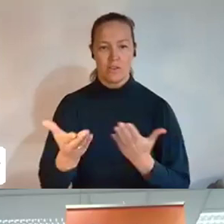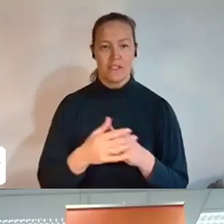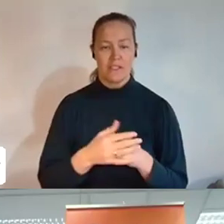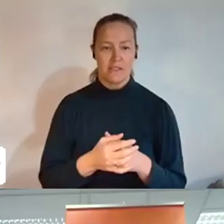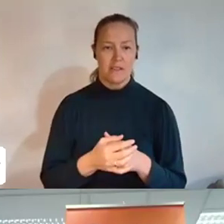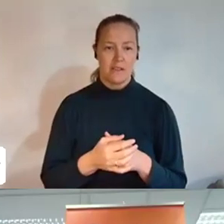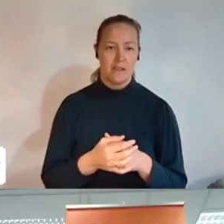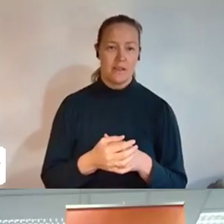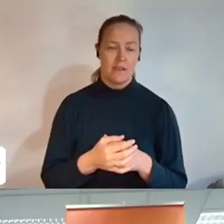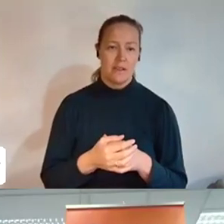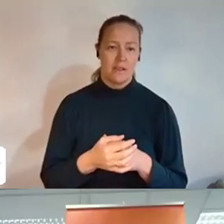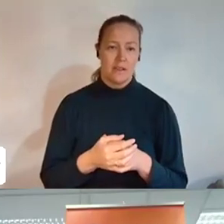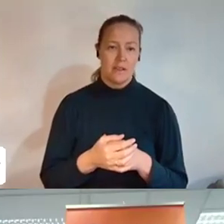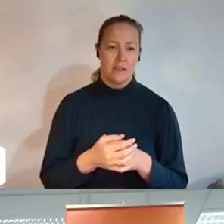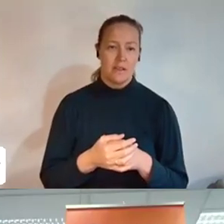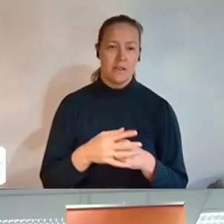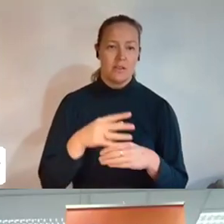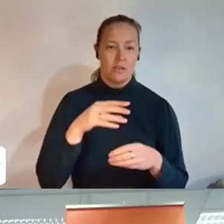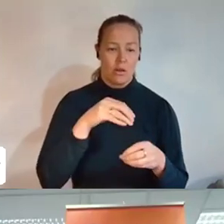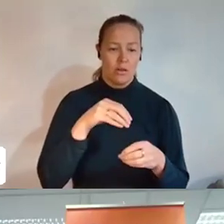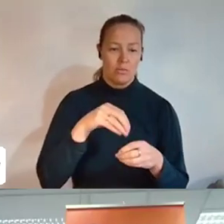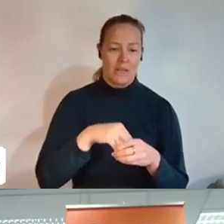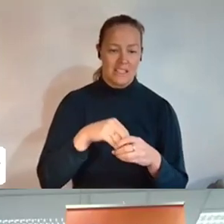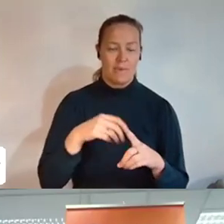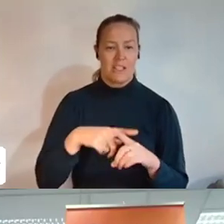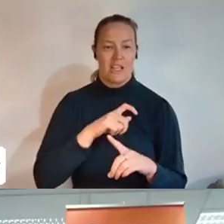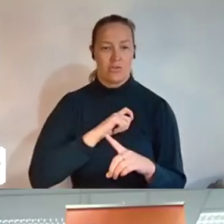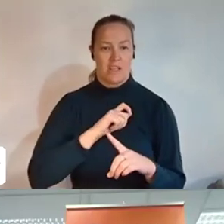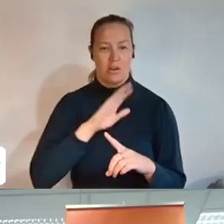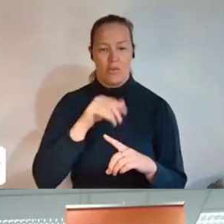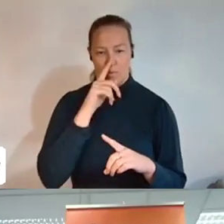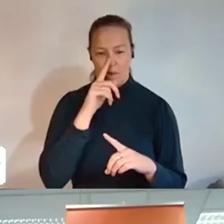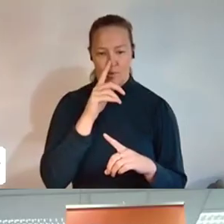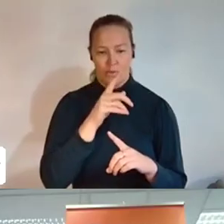participation and trust in the services that people experience. Thank you for the question,